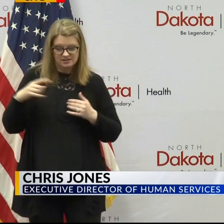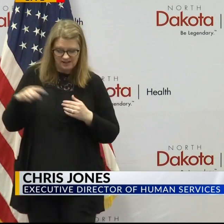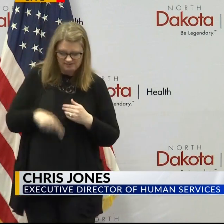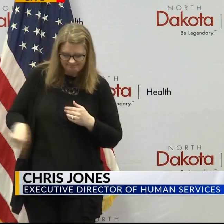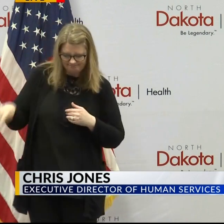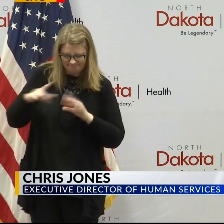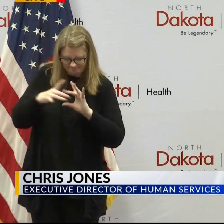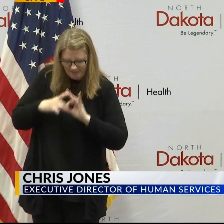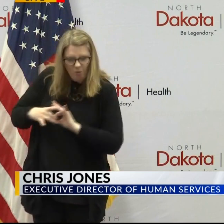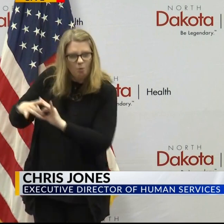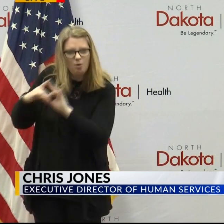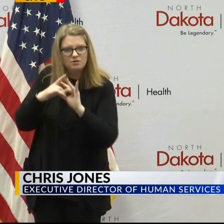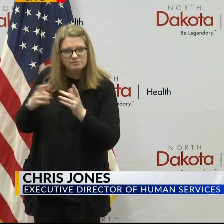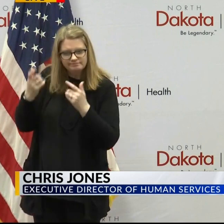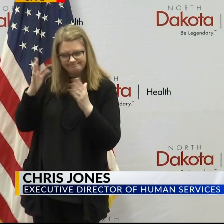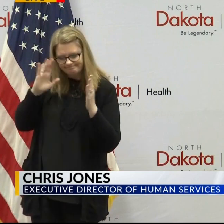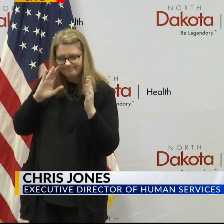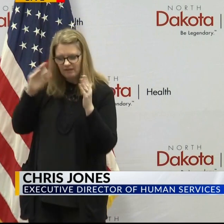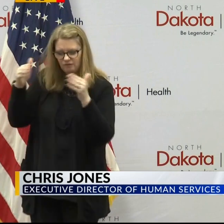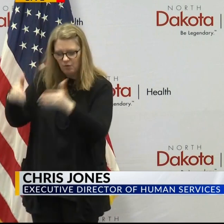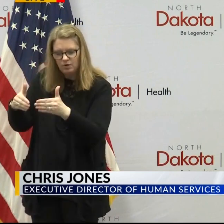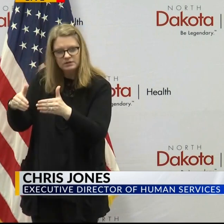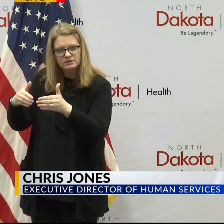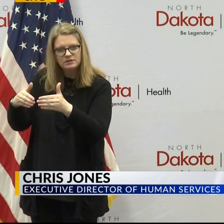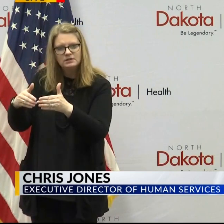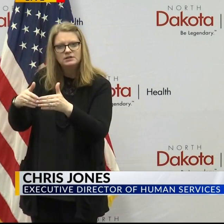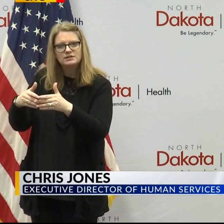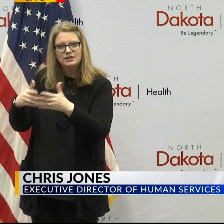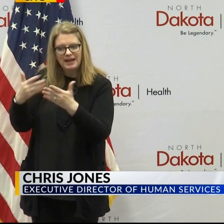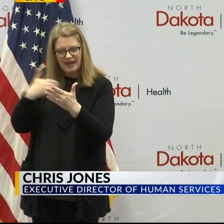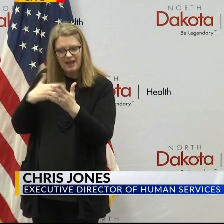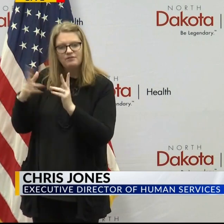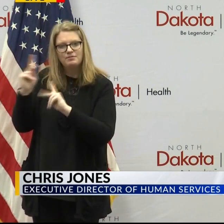I THINK IT'S IMPORTANT THAT WE REALIZE THAT WE ARE BUILDING FOR